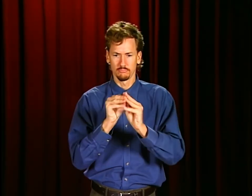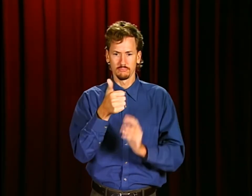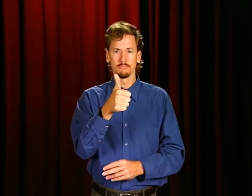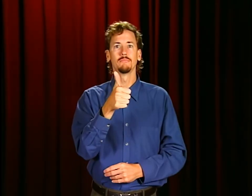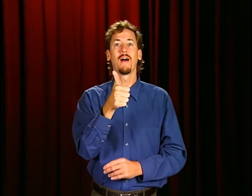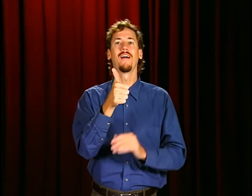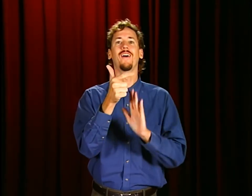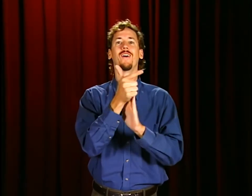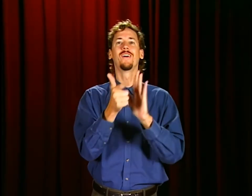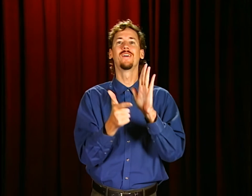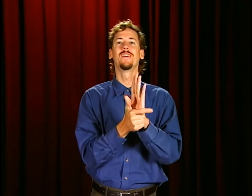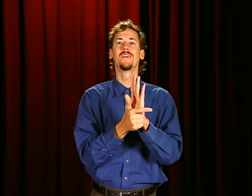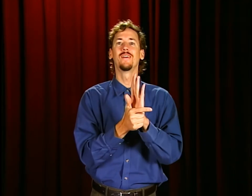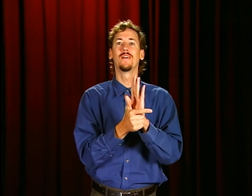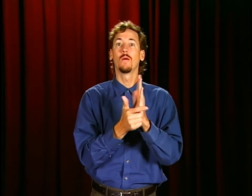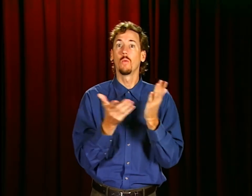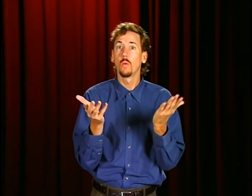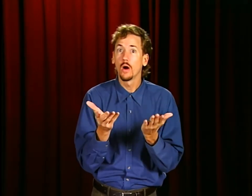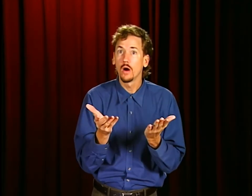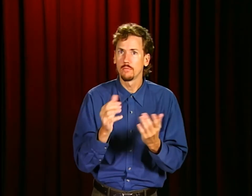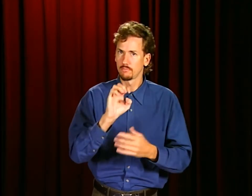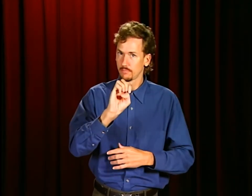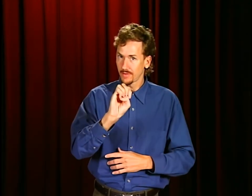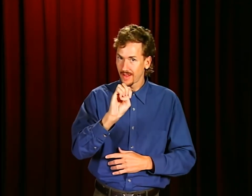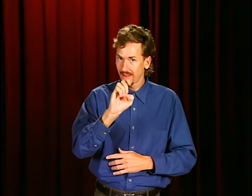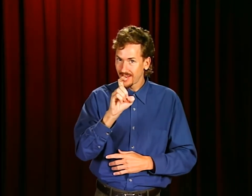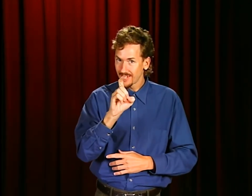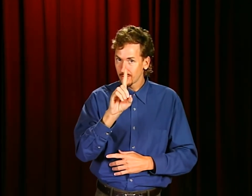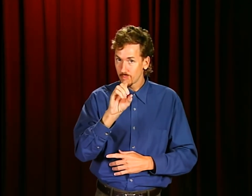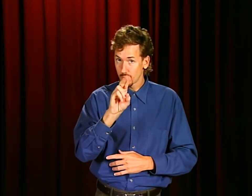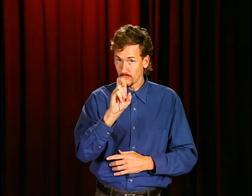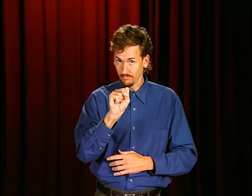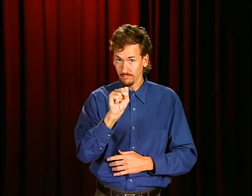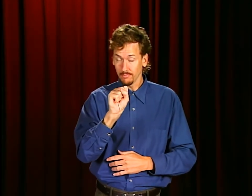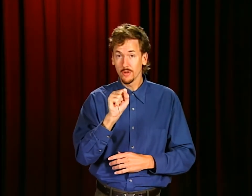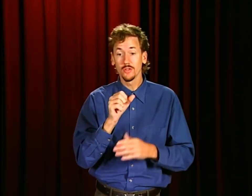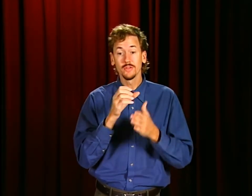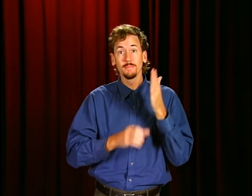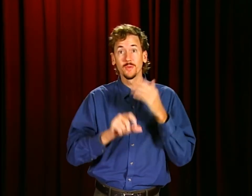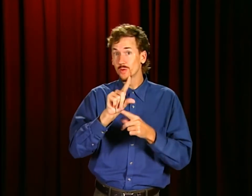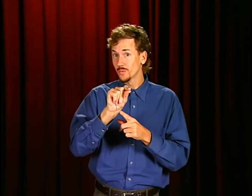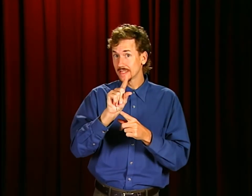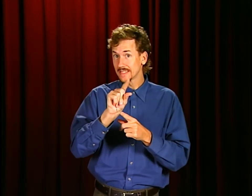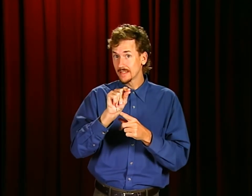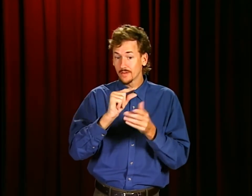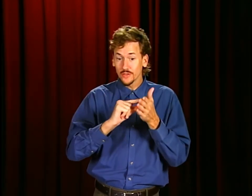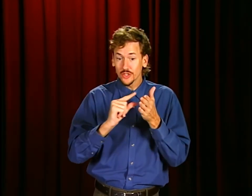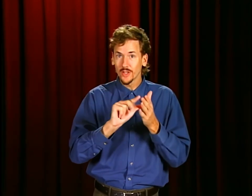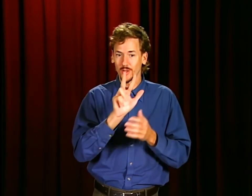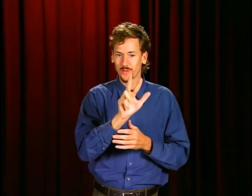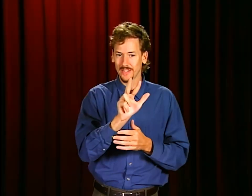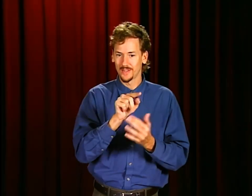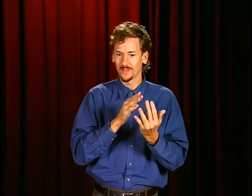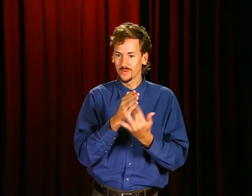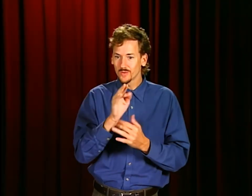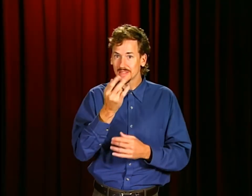IT WAS SO DRY EVERYWHERE. SO THE TWO OF THEM DECIDED TO GO FAR AWAY INTO THE COUNTRY OF EGYPT.